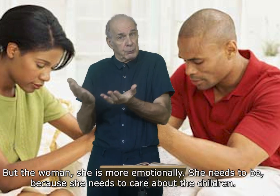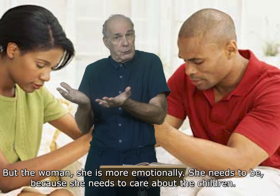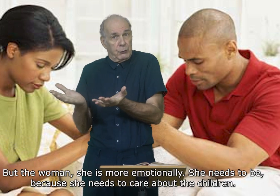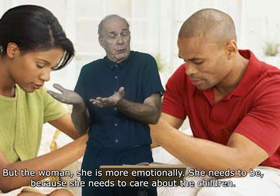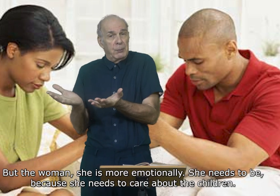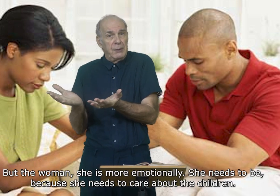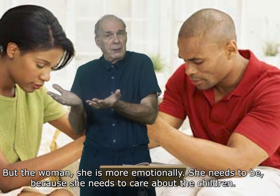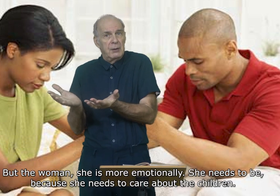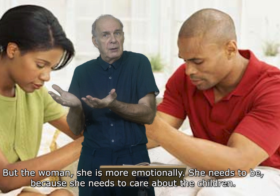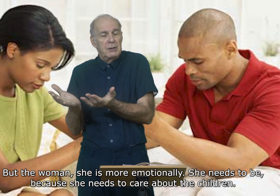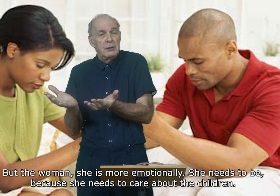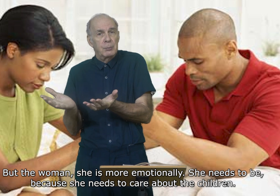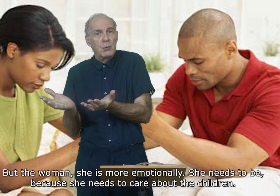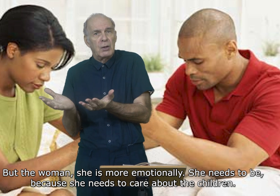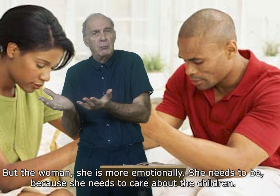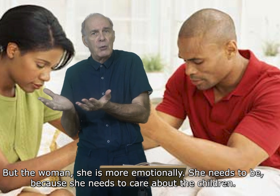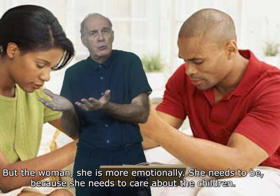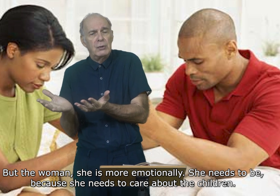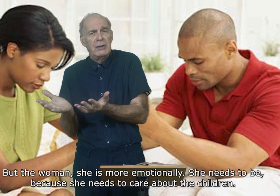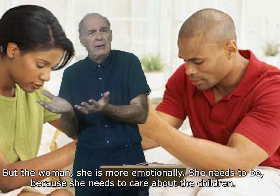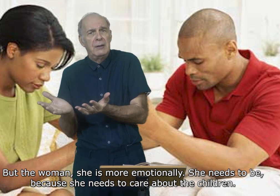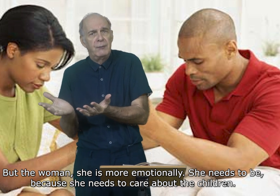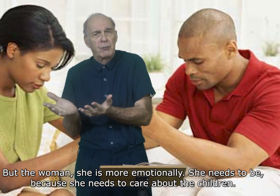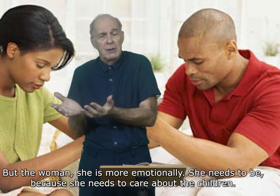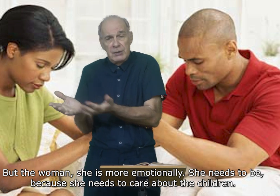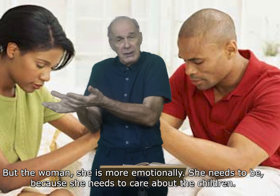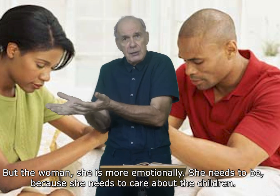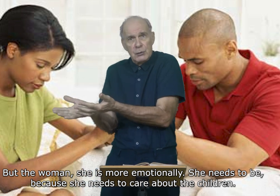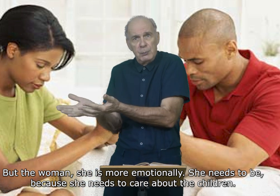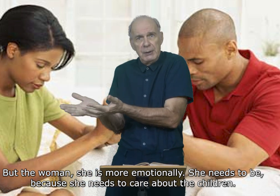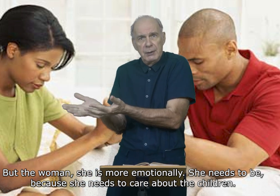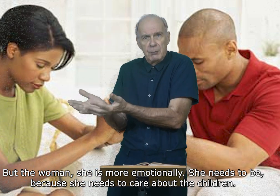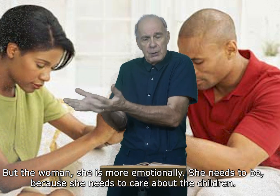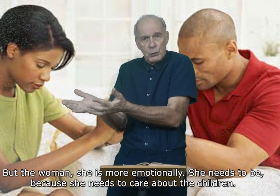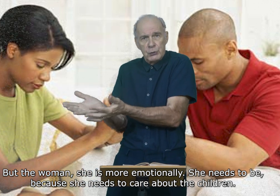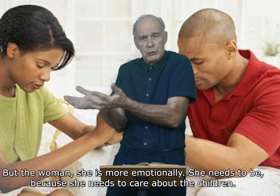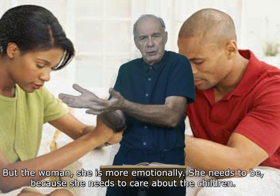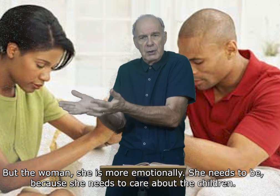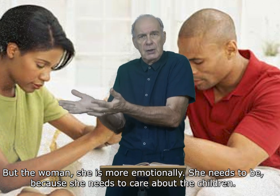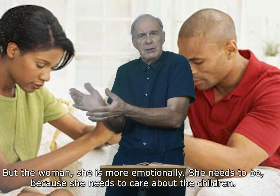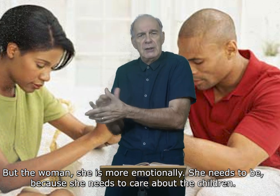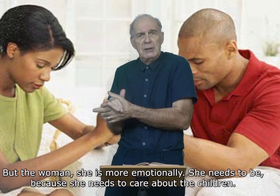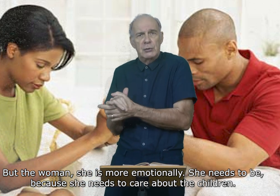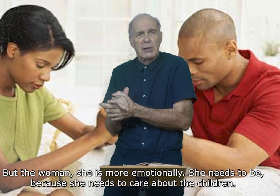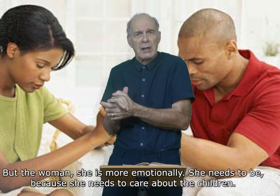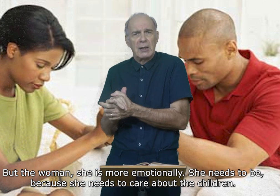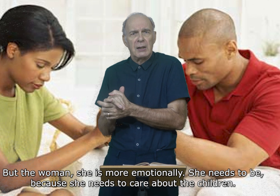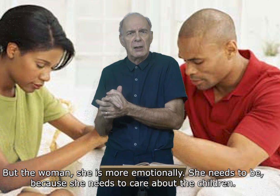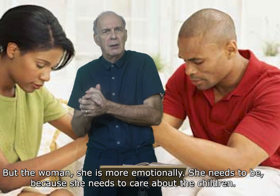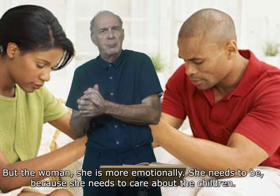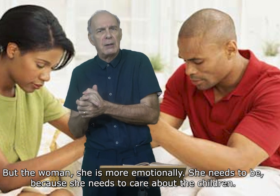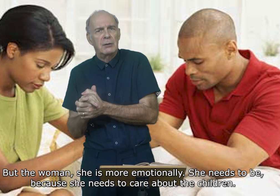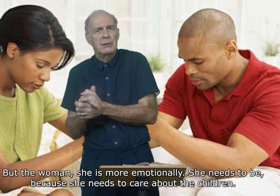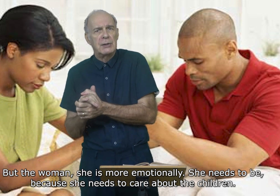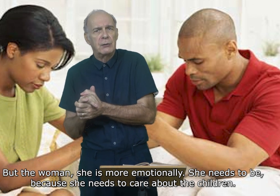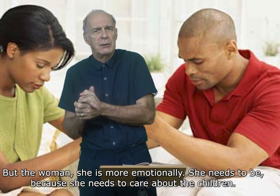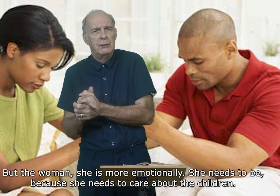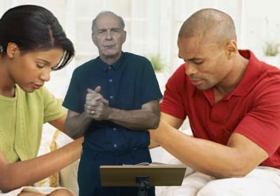But the woman, she is more emotionally. She needs to be, because she needs to care about the children.